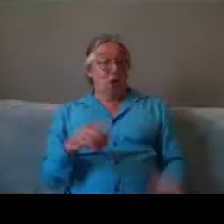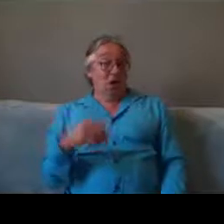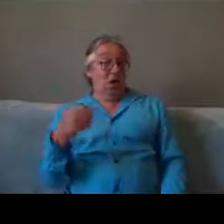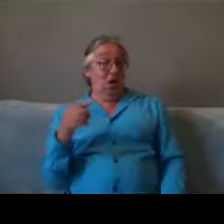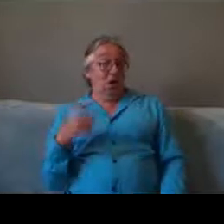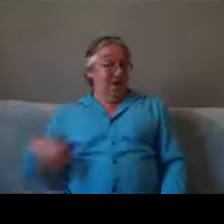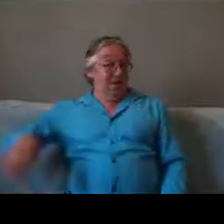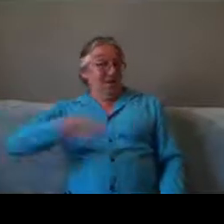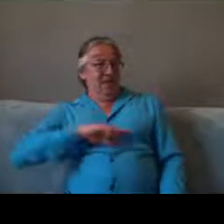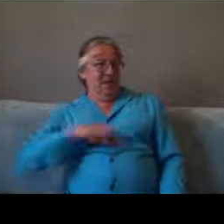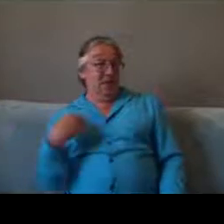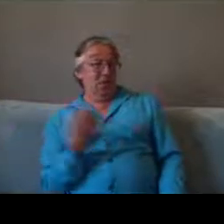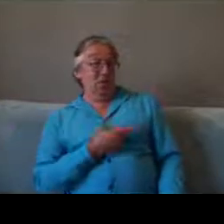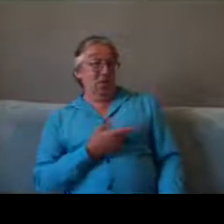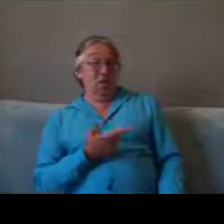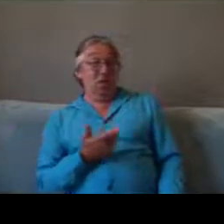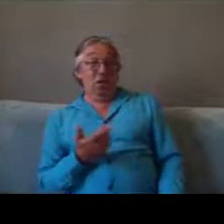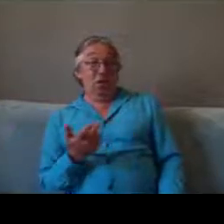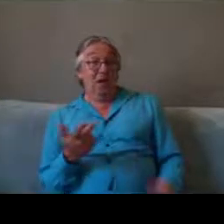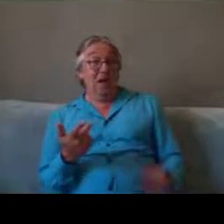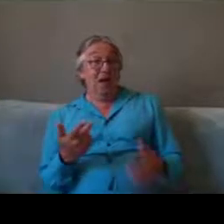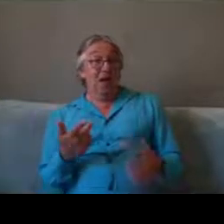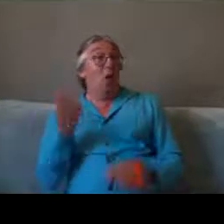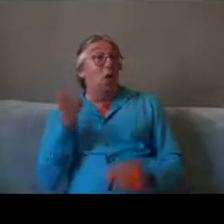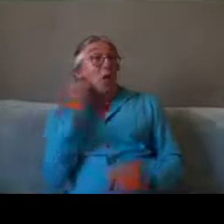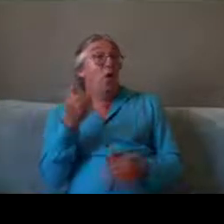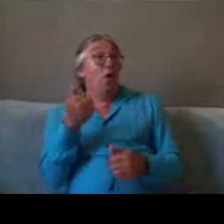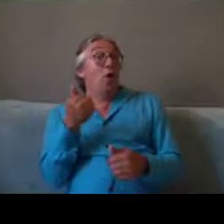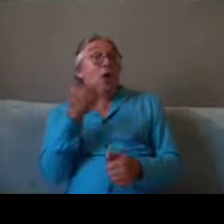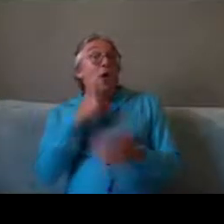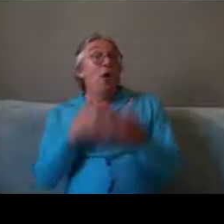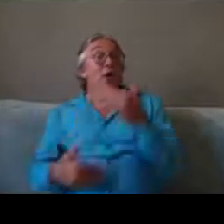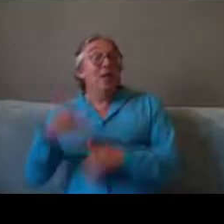First of all, I wanted to introduce myself a little bit.